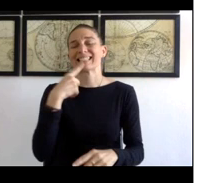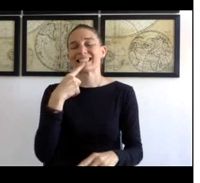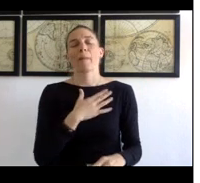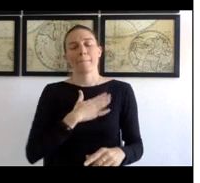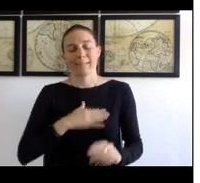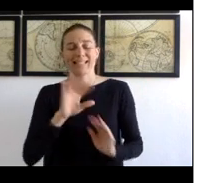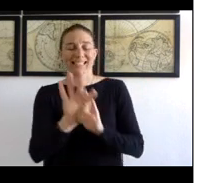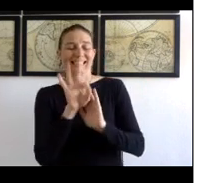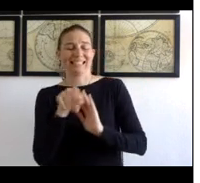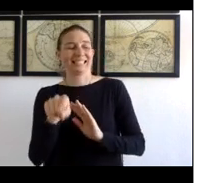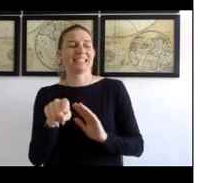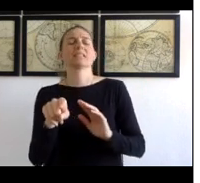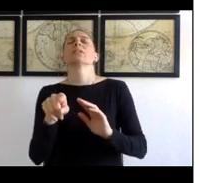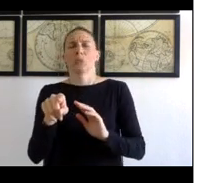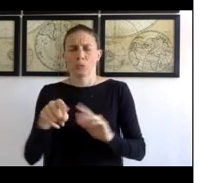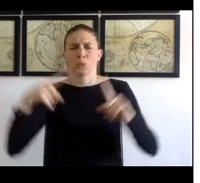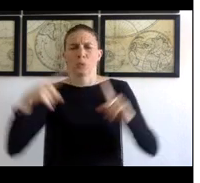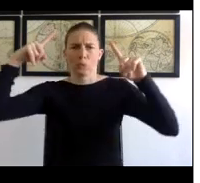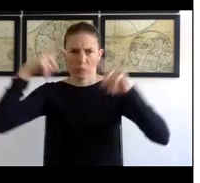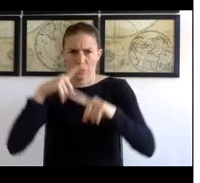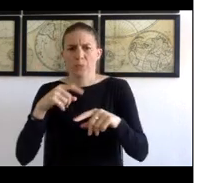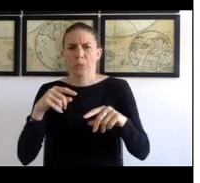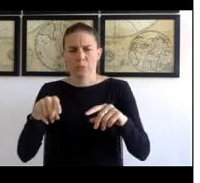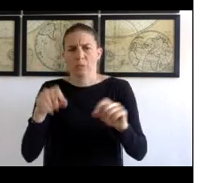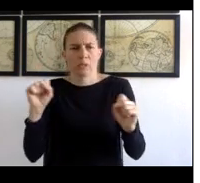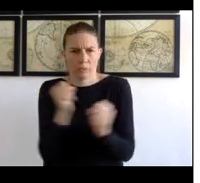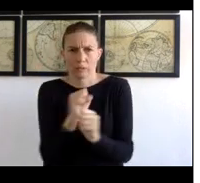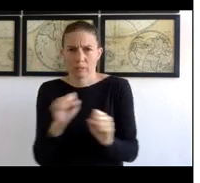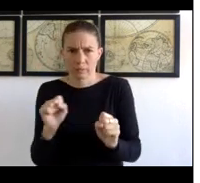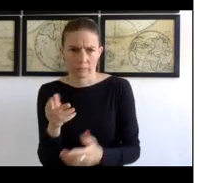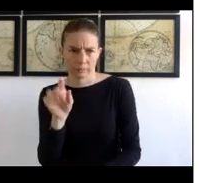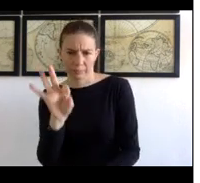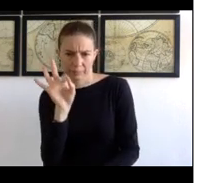So there are many countries, over 70 countries